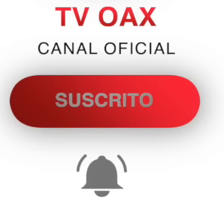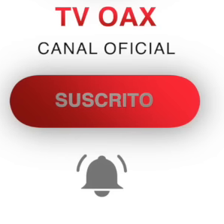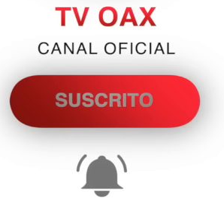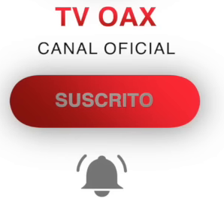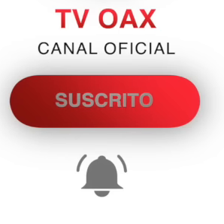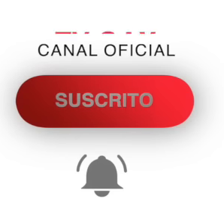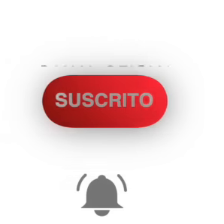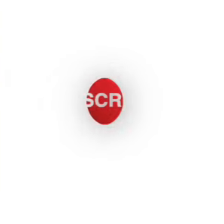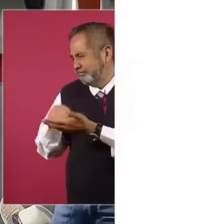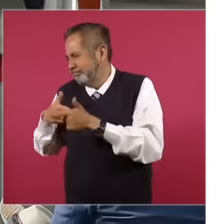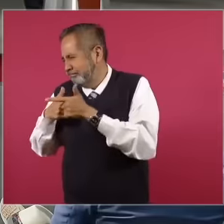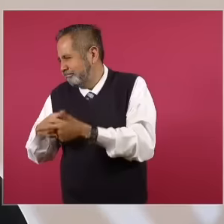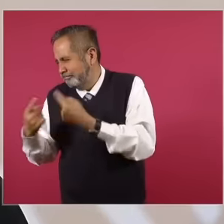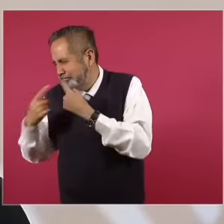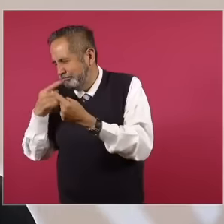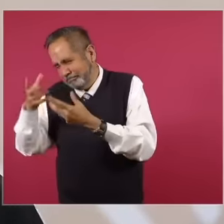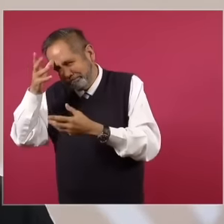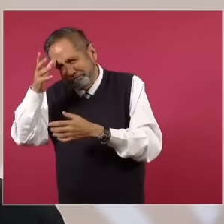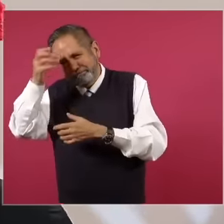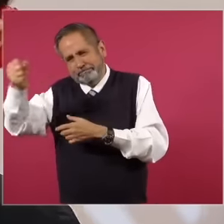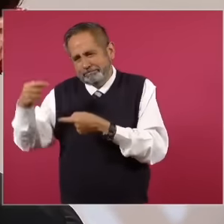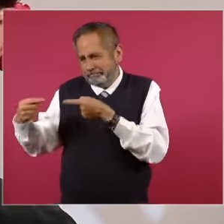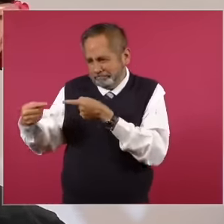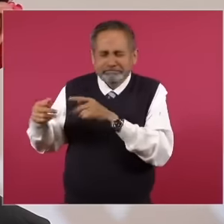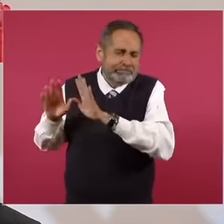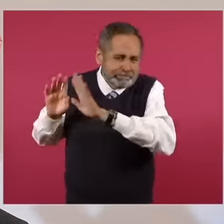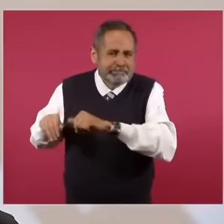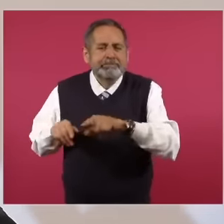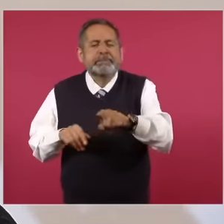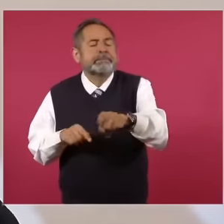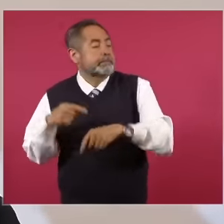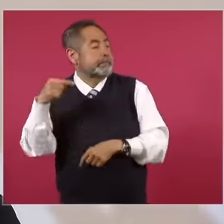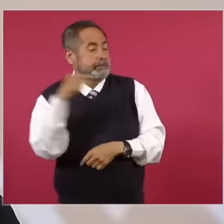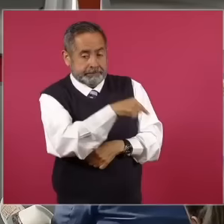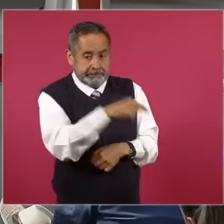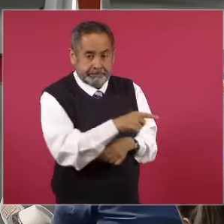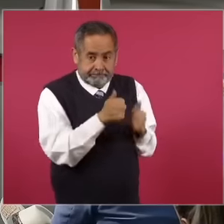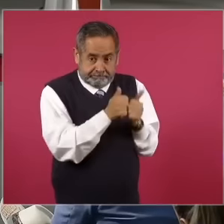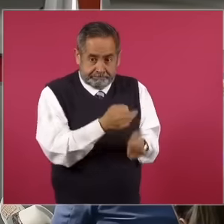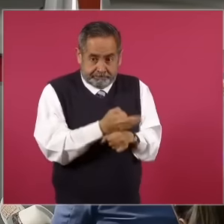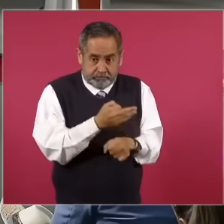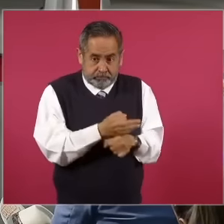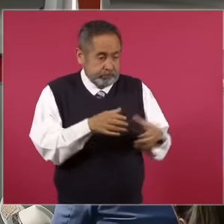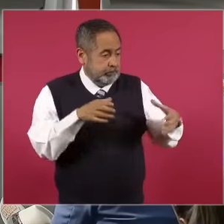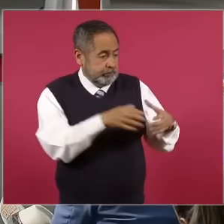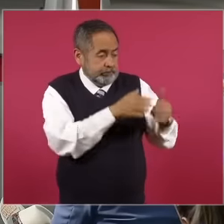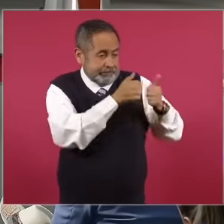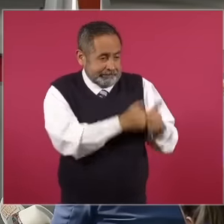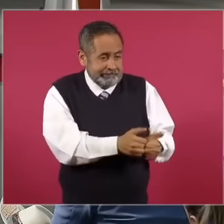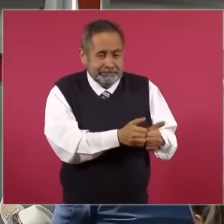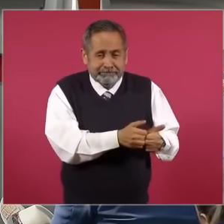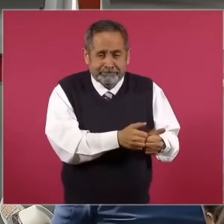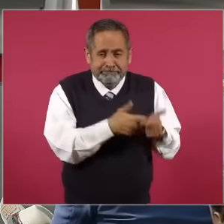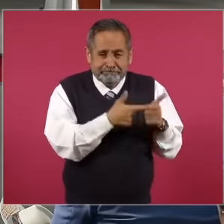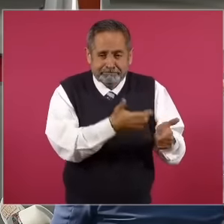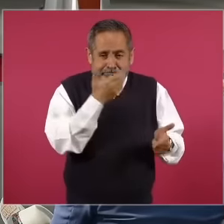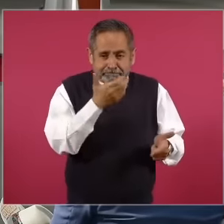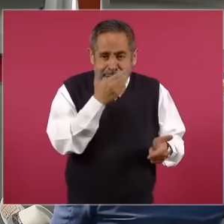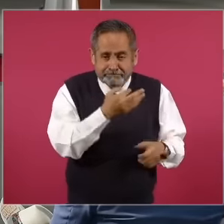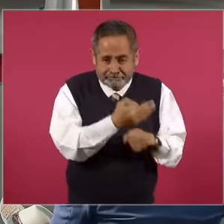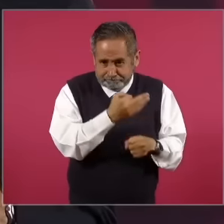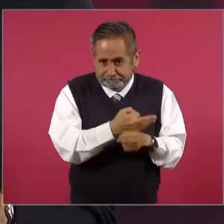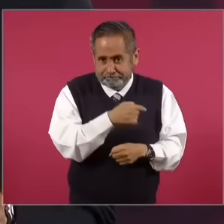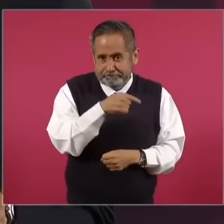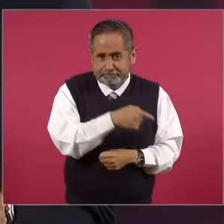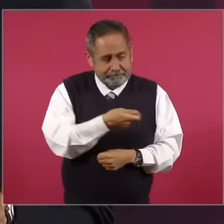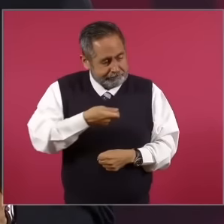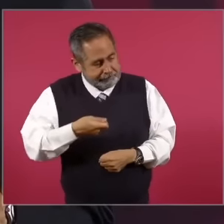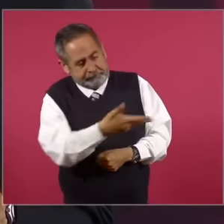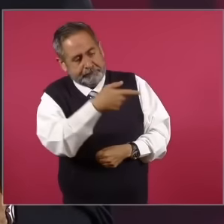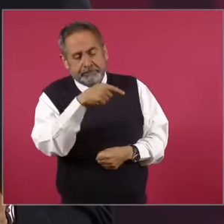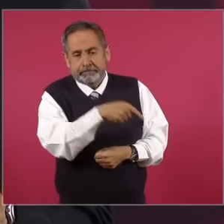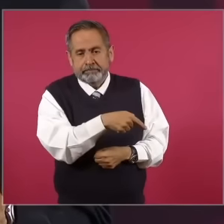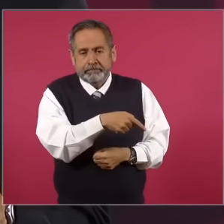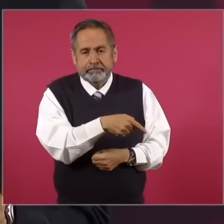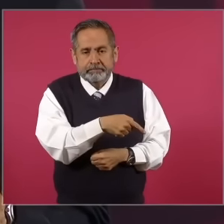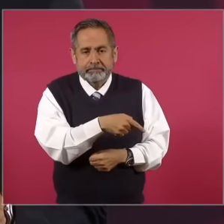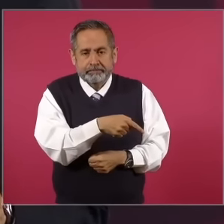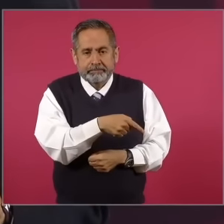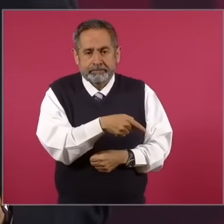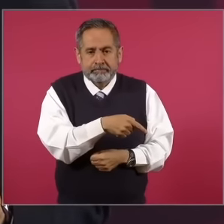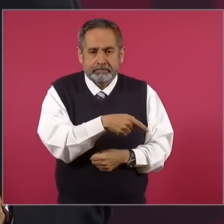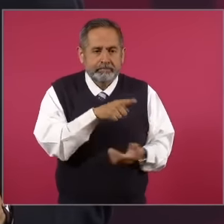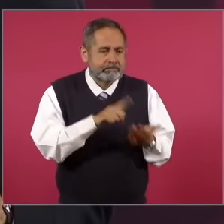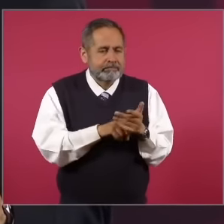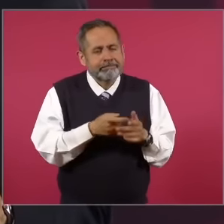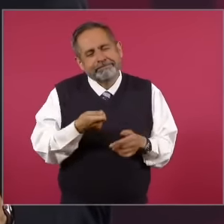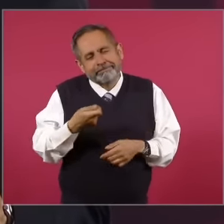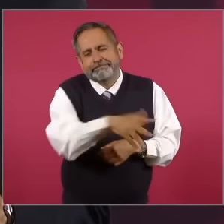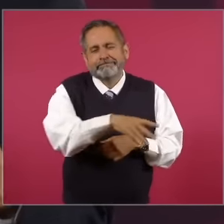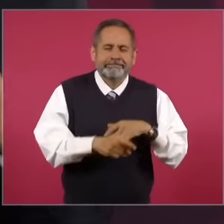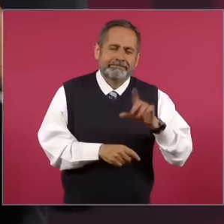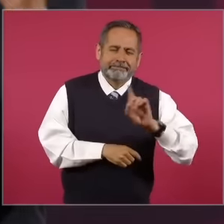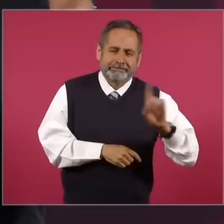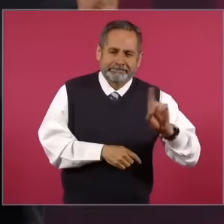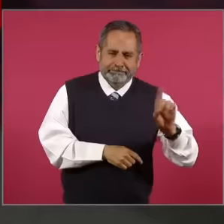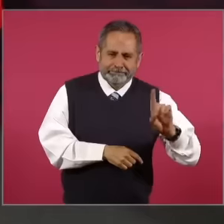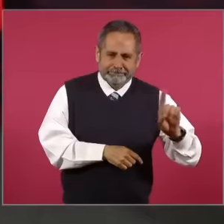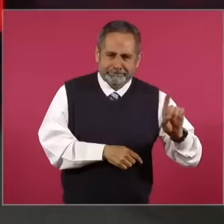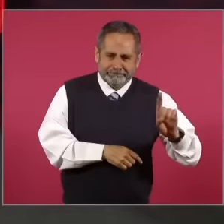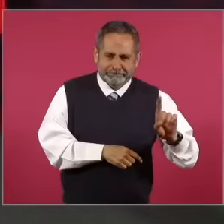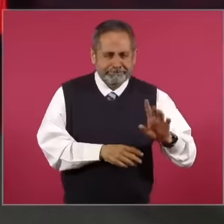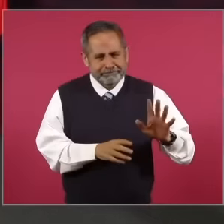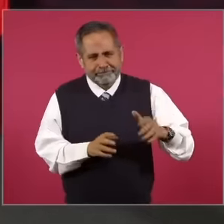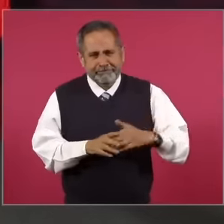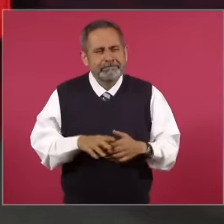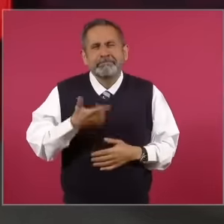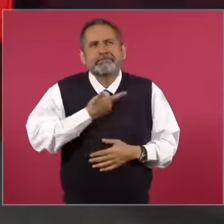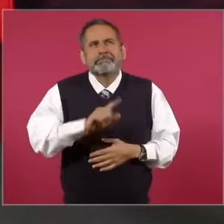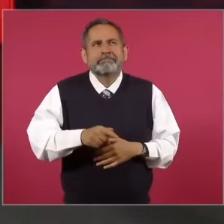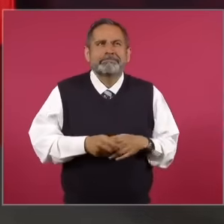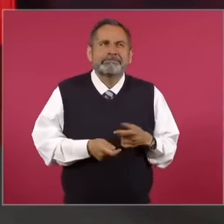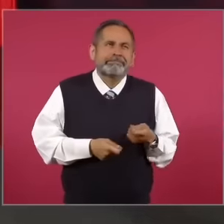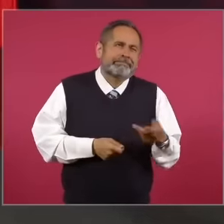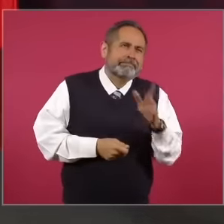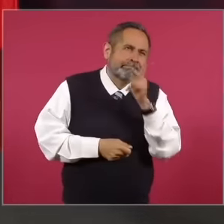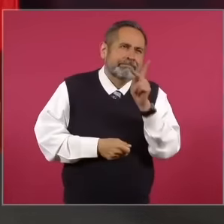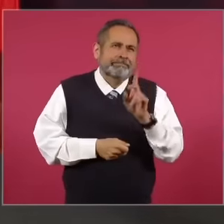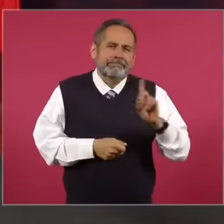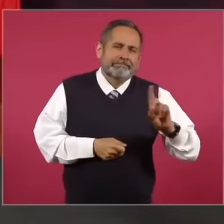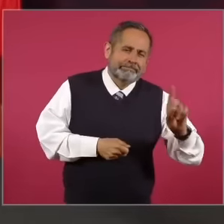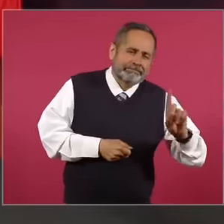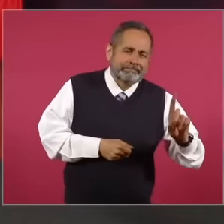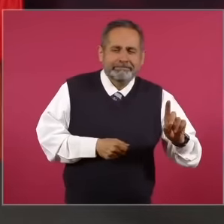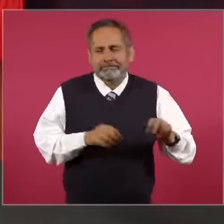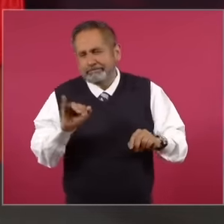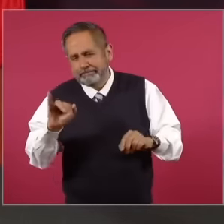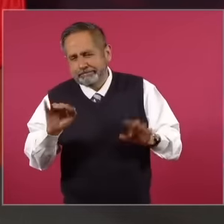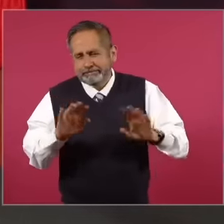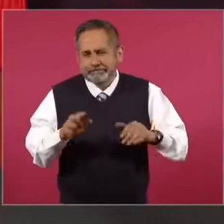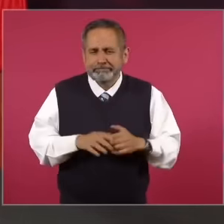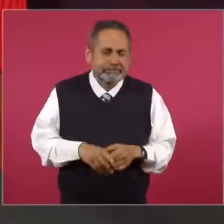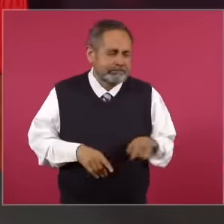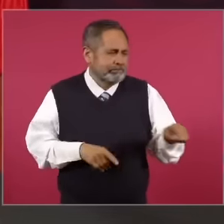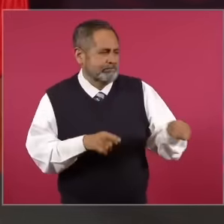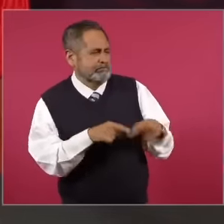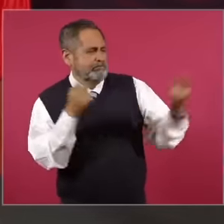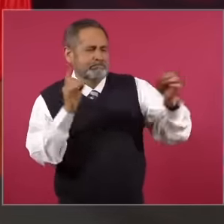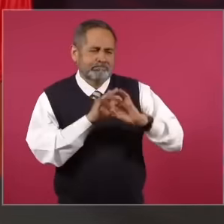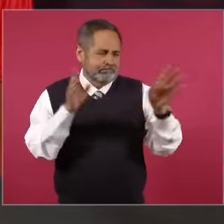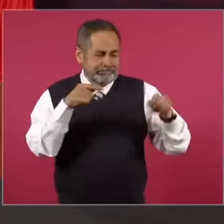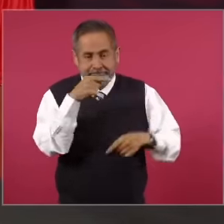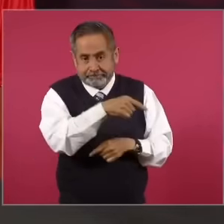having it I characterize the right-wing ones that I don't like to call them that or the reactionaries as